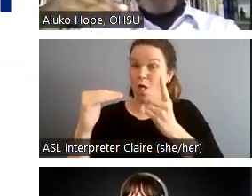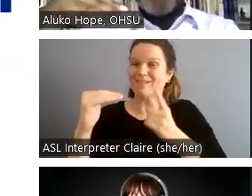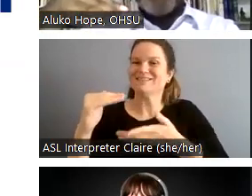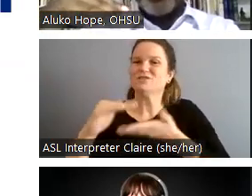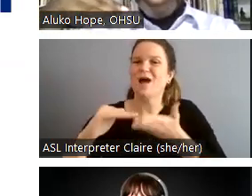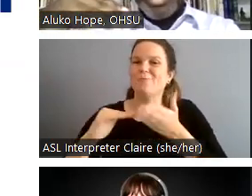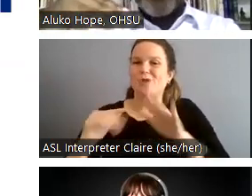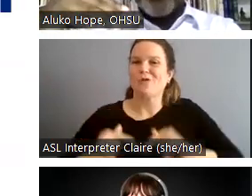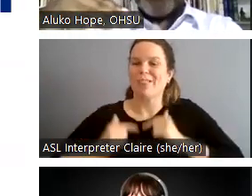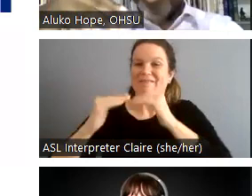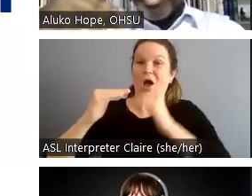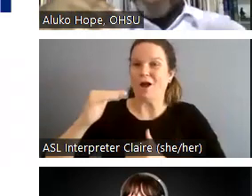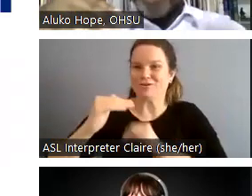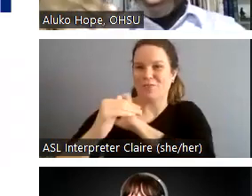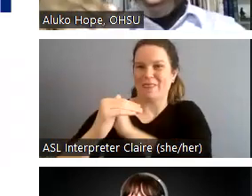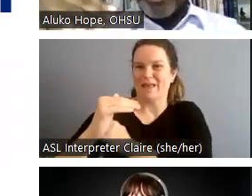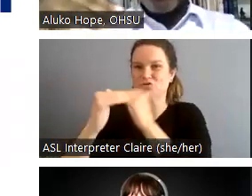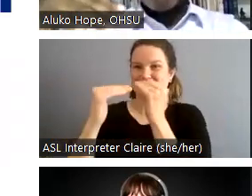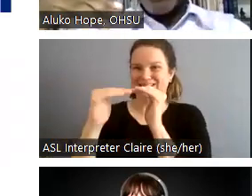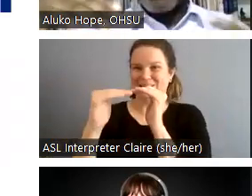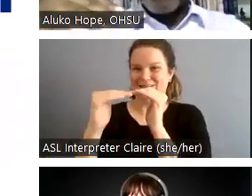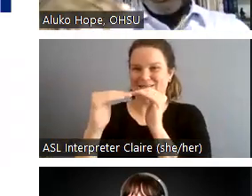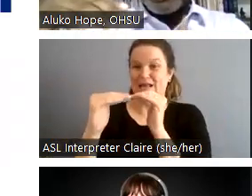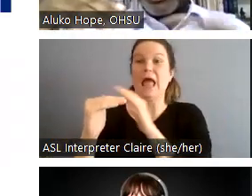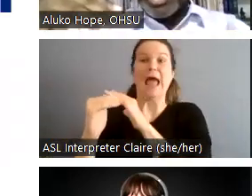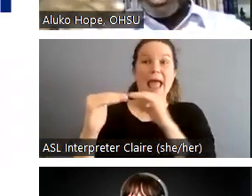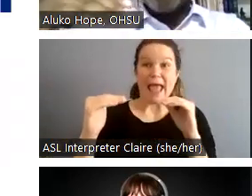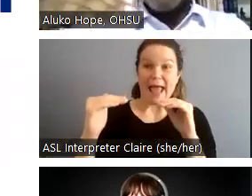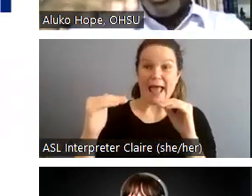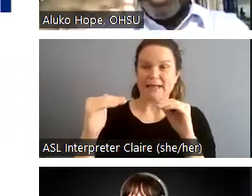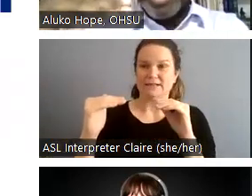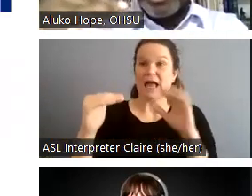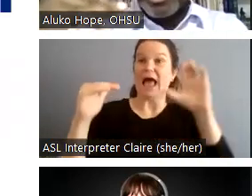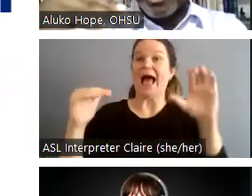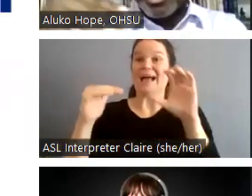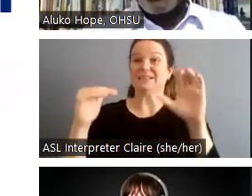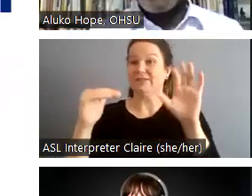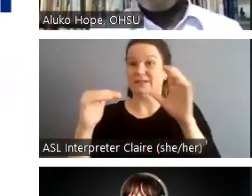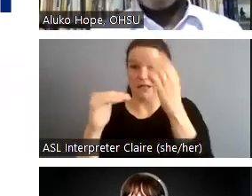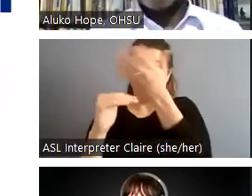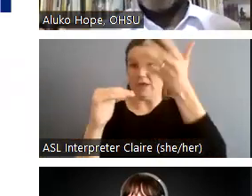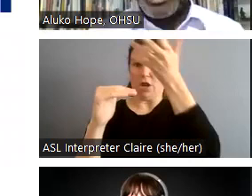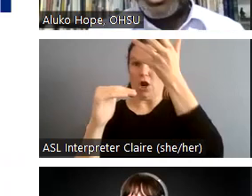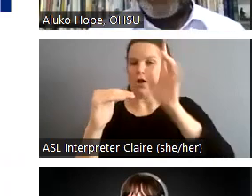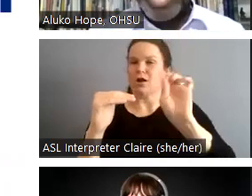spend more time, or more and more time, doing activities slowly below that